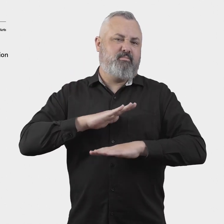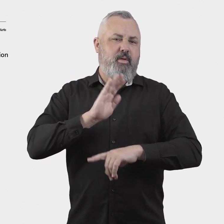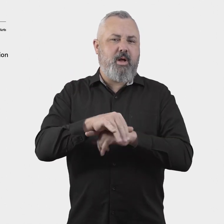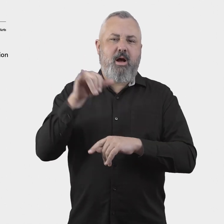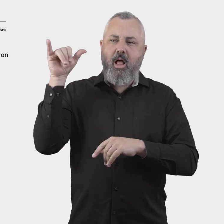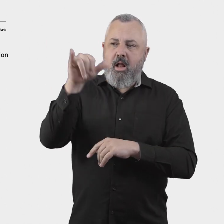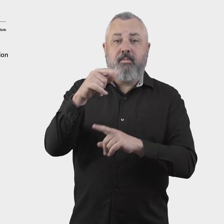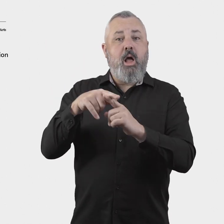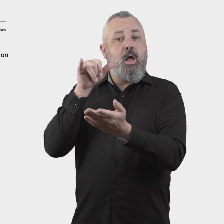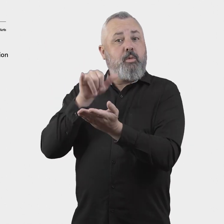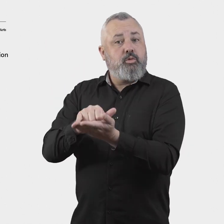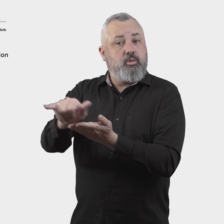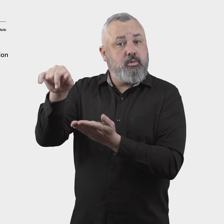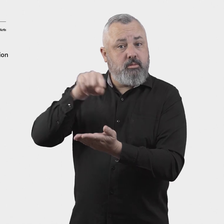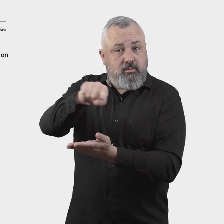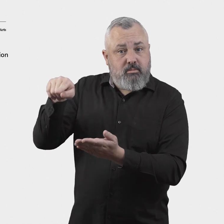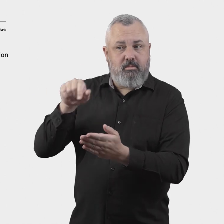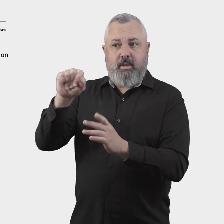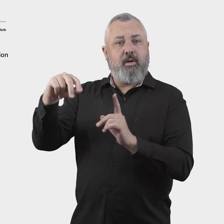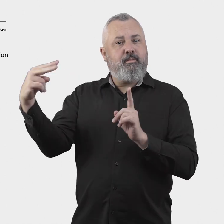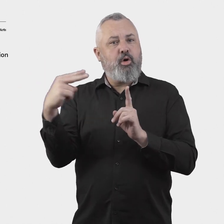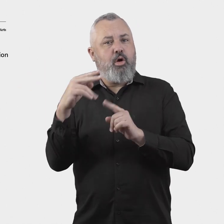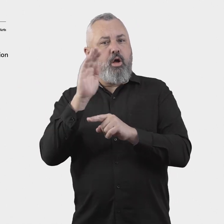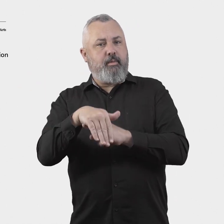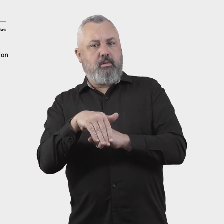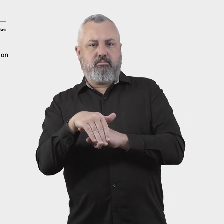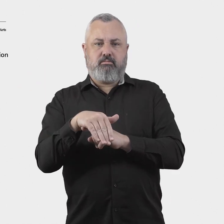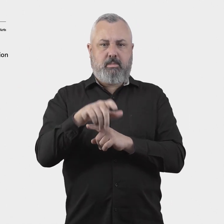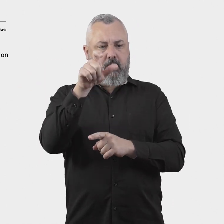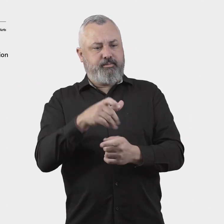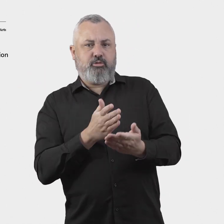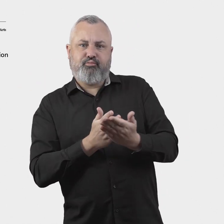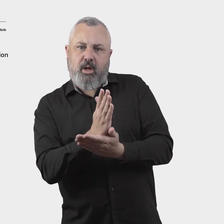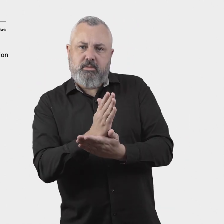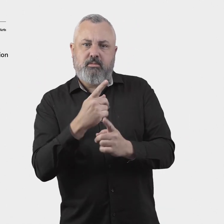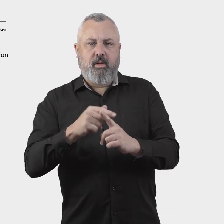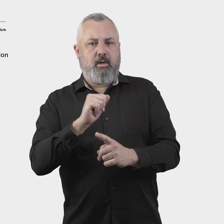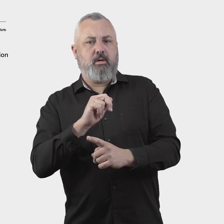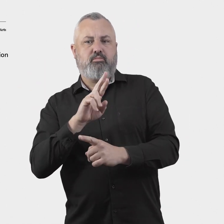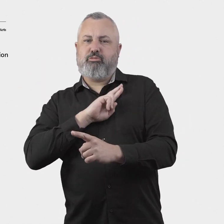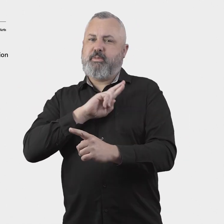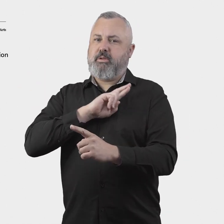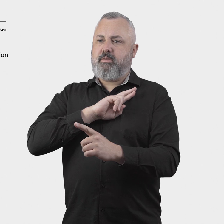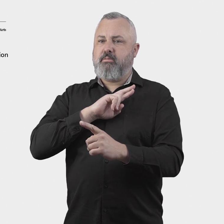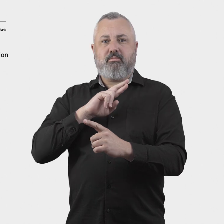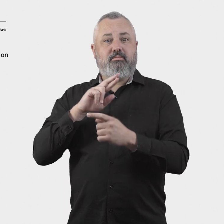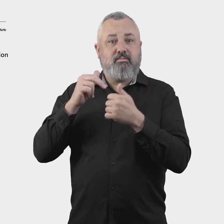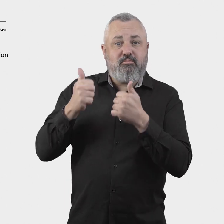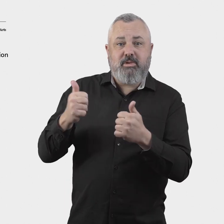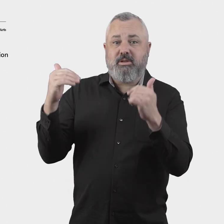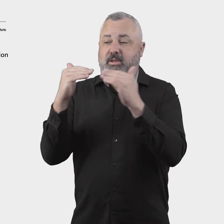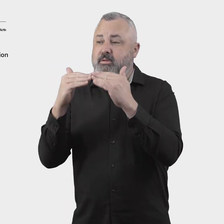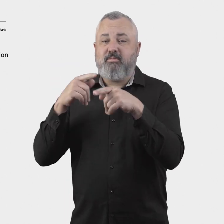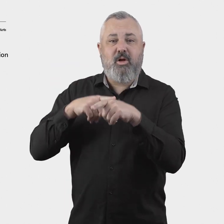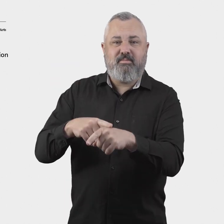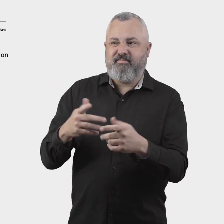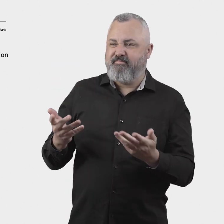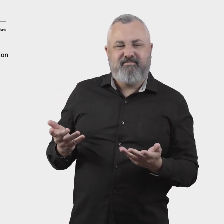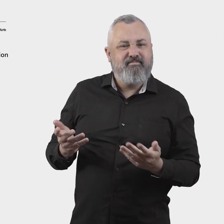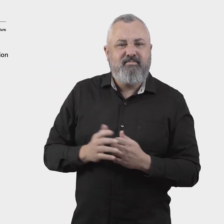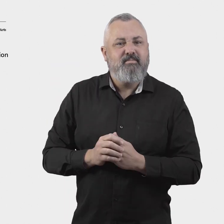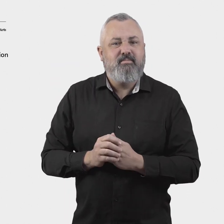dissatisfied with how Australian airlines and airports have interpreted their obligations to customers, and how